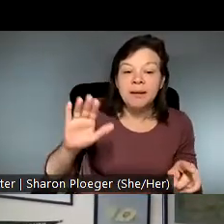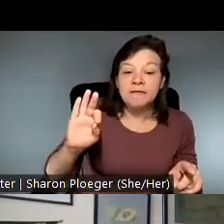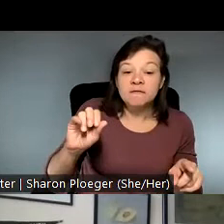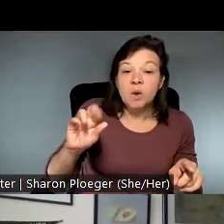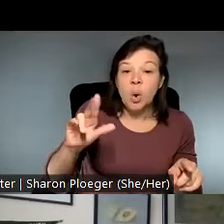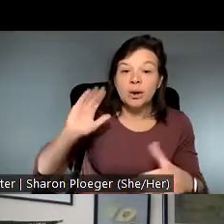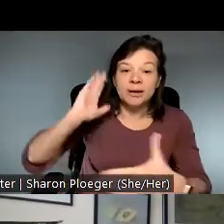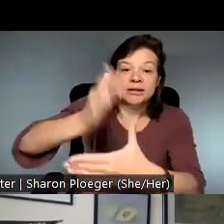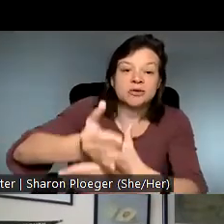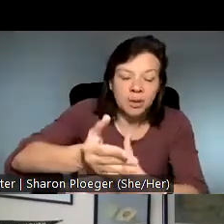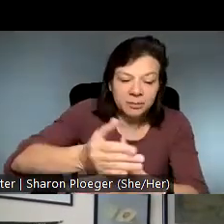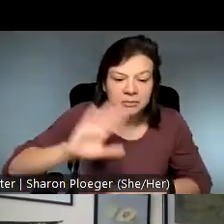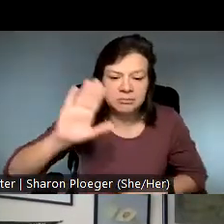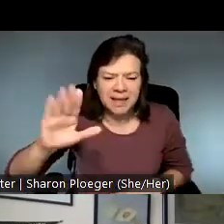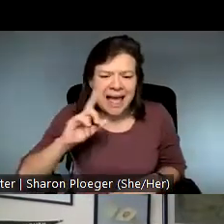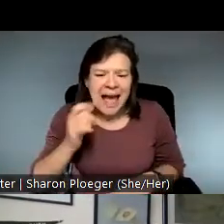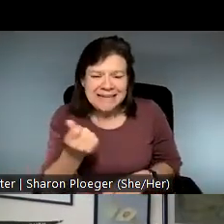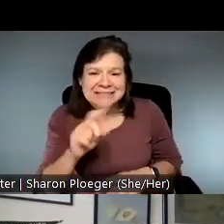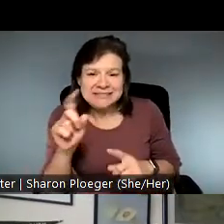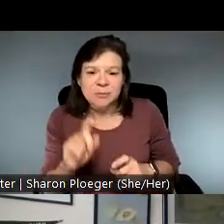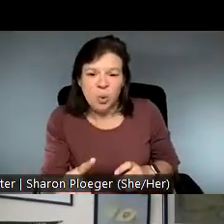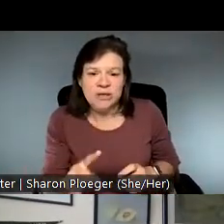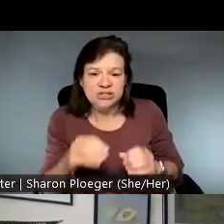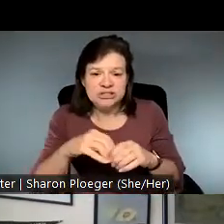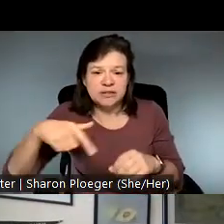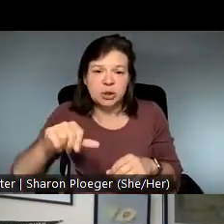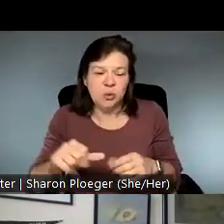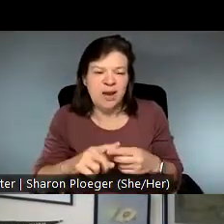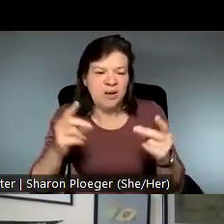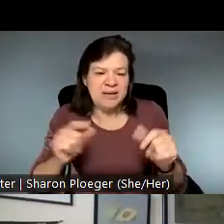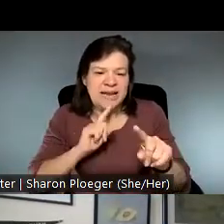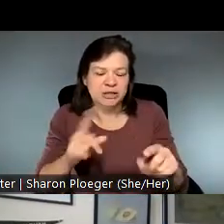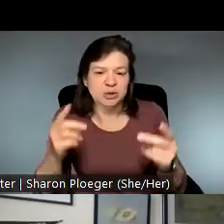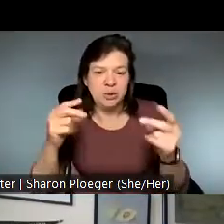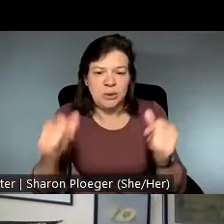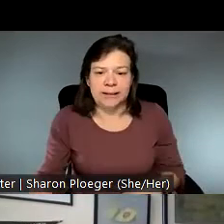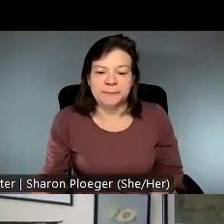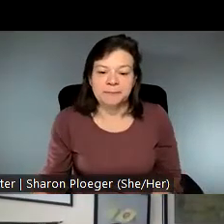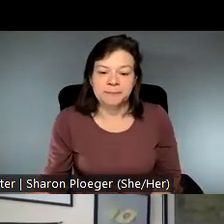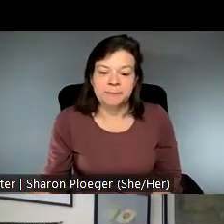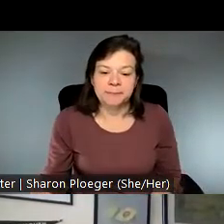I'm seeing a couple questions in the Q&A that I think you answer quickly. One was, I guess the first one,